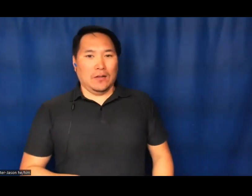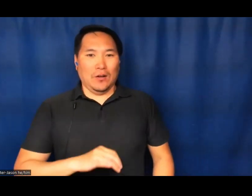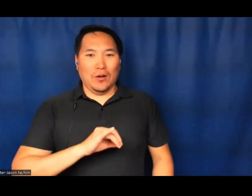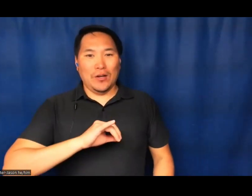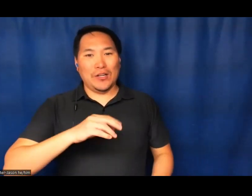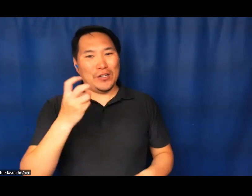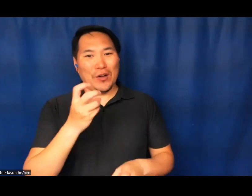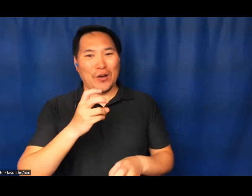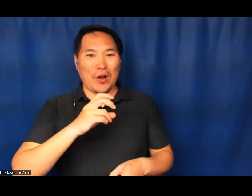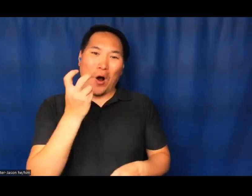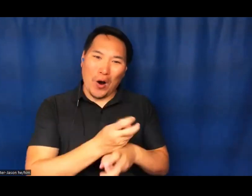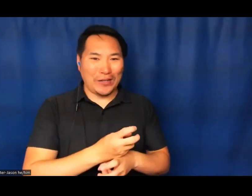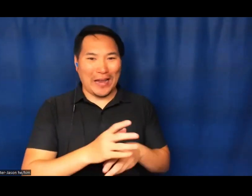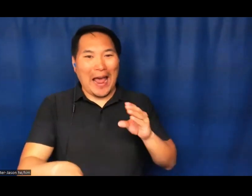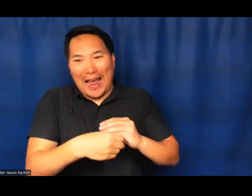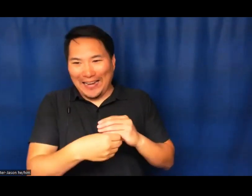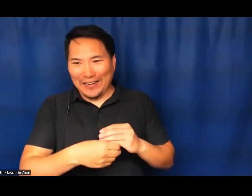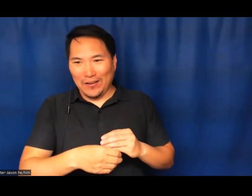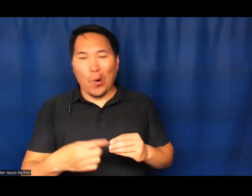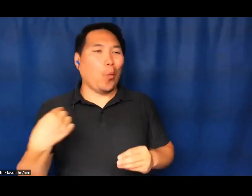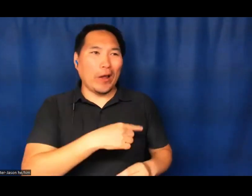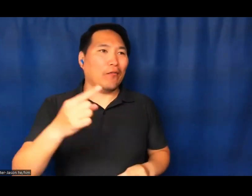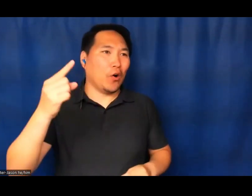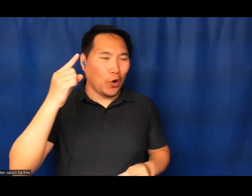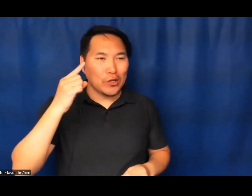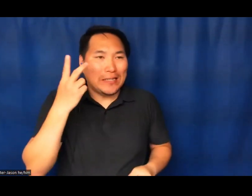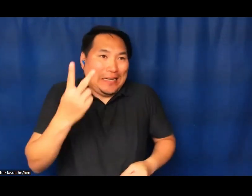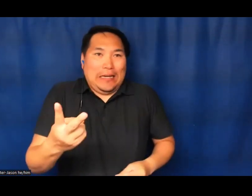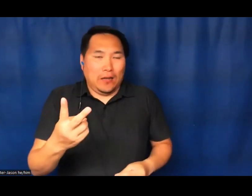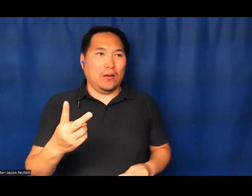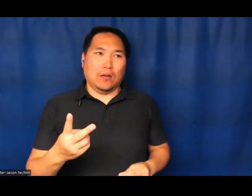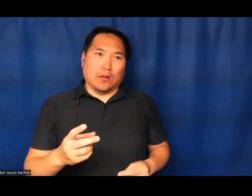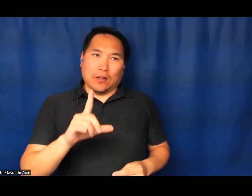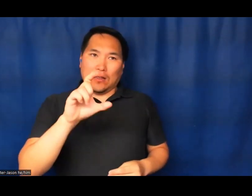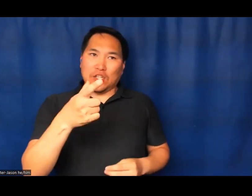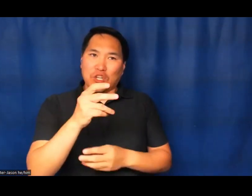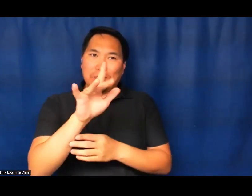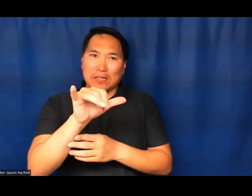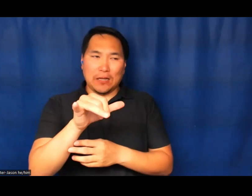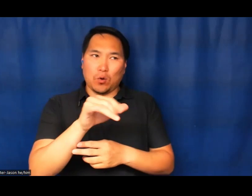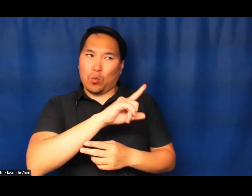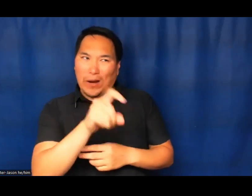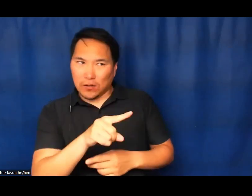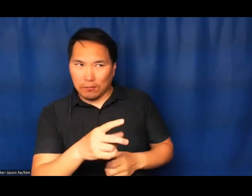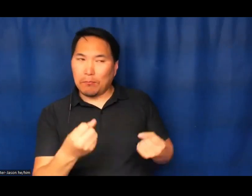I think we've seen crises of legitimate see at the Supreme Court couple of times in our kind of recent lifetime.